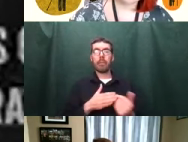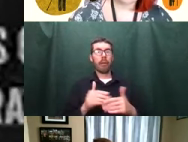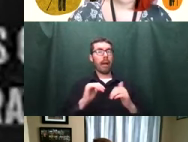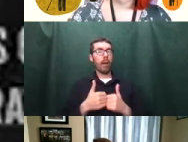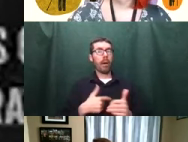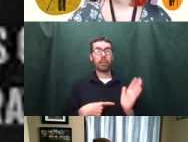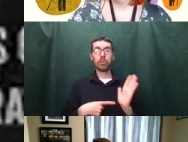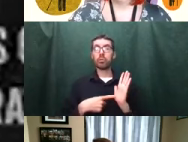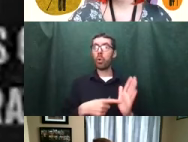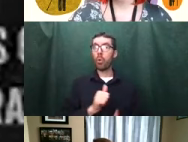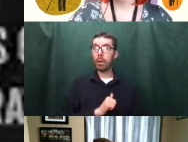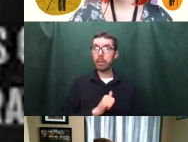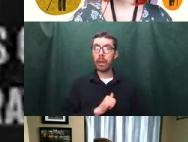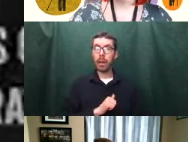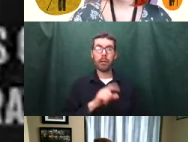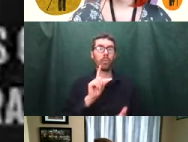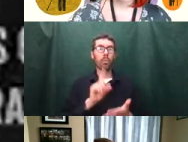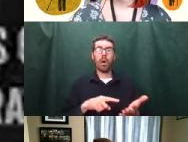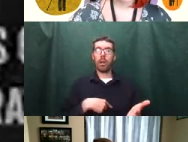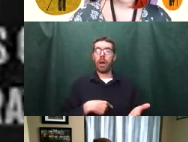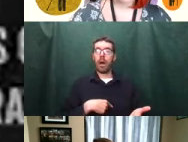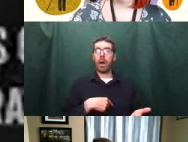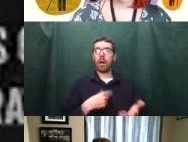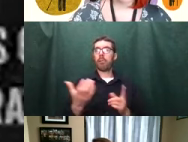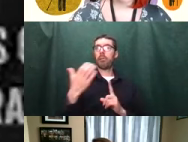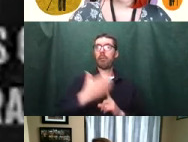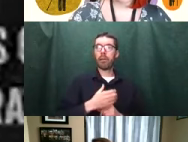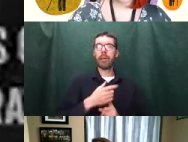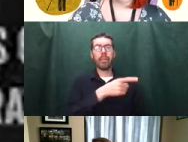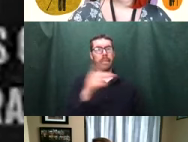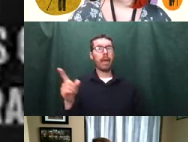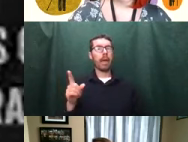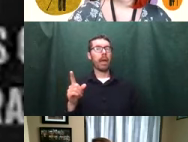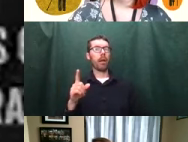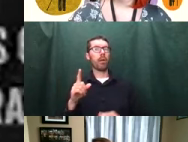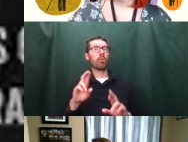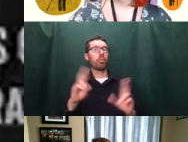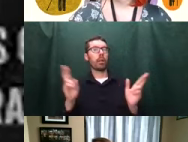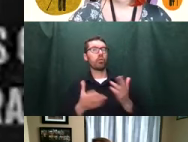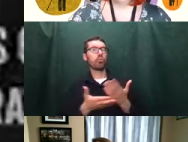and what I project, they are ready to deny me social access or the ability to chose where